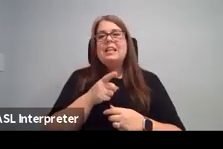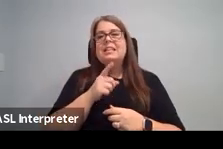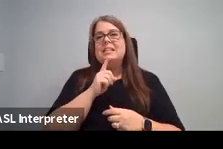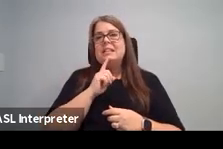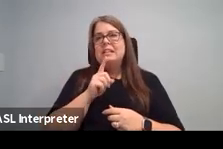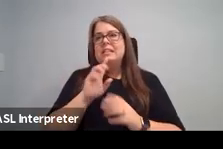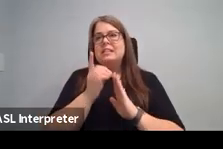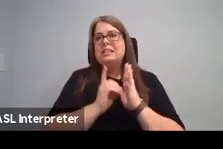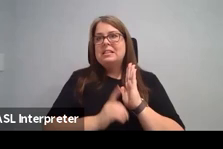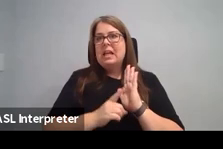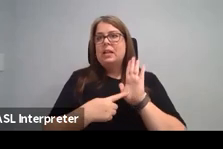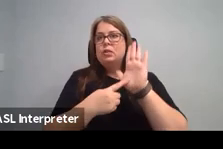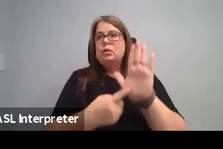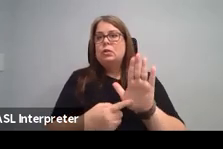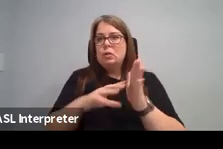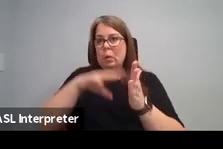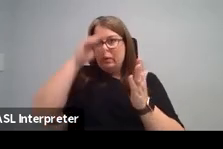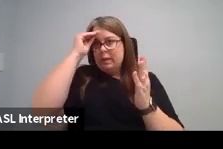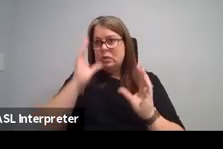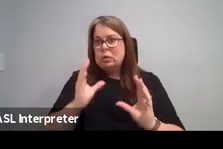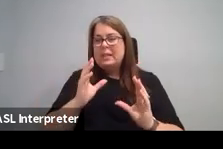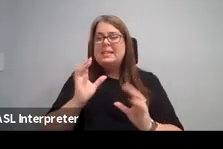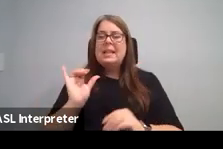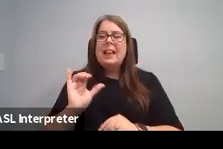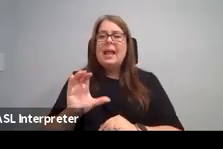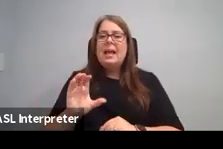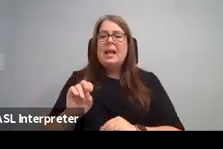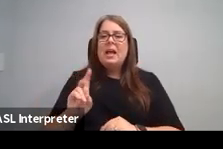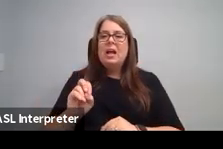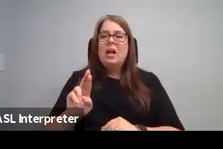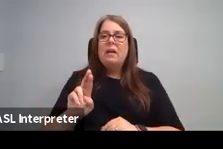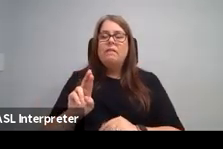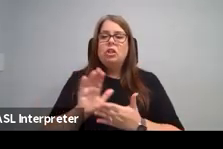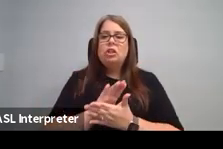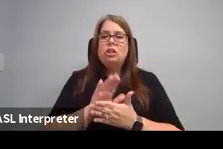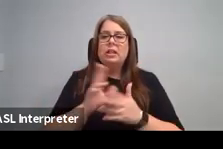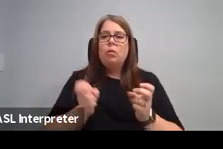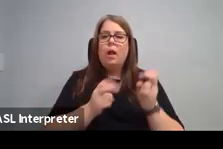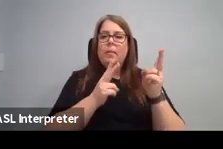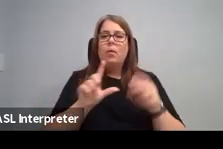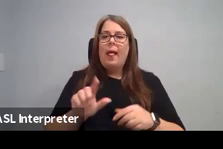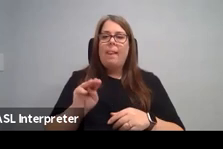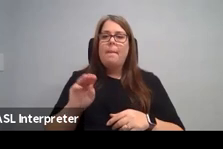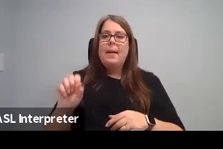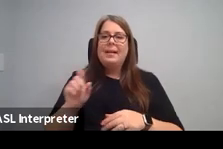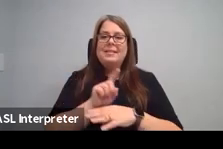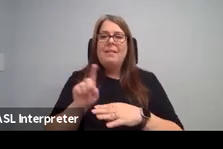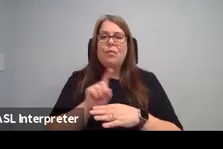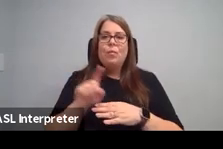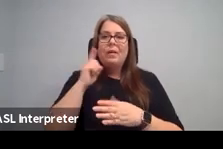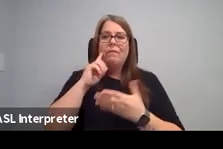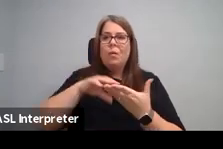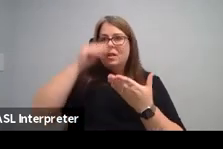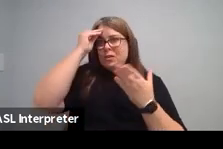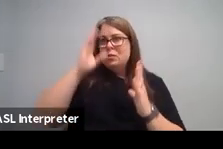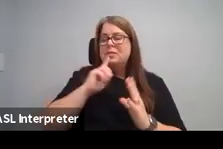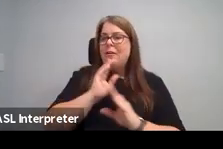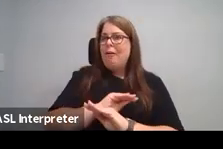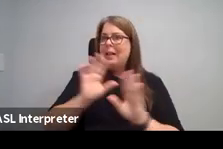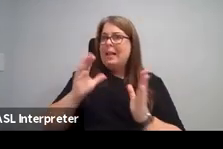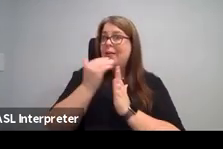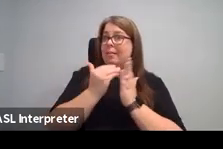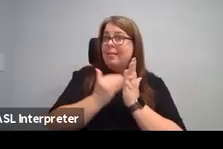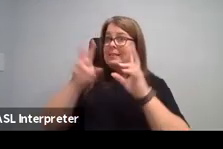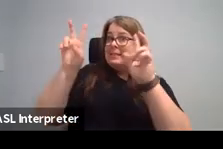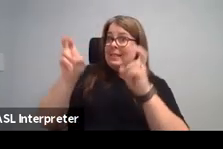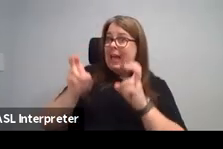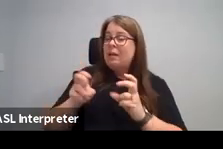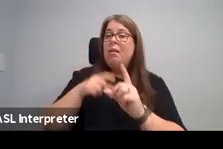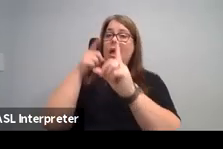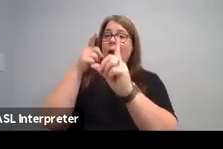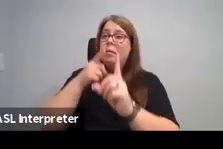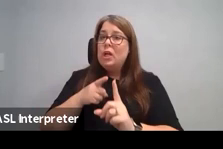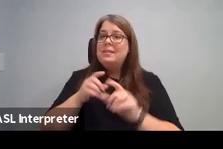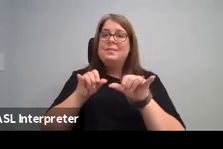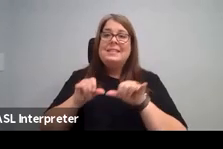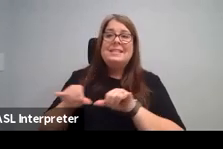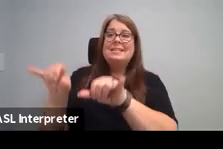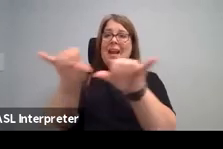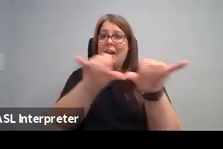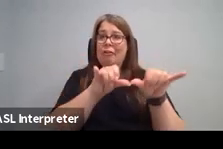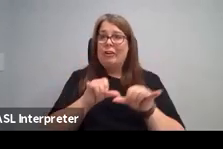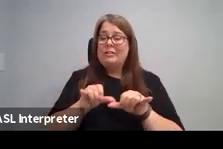Allison Frenzel : So this would be like the cover sheet you would upload in an LM s every week for your students so that they're clear on what the lesson title is what the objectives or standards are for that lesson. What is the essential question.